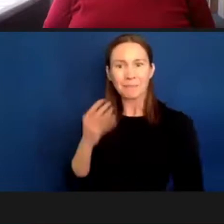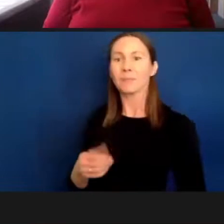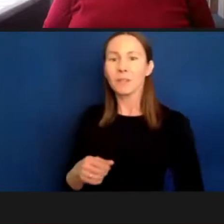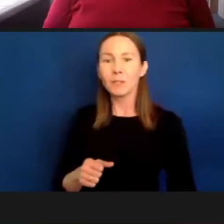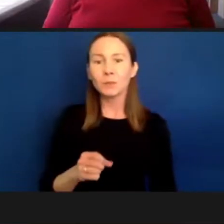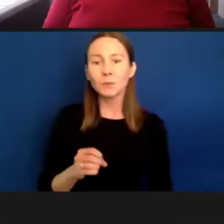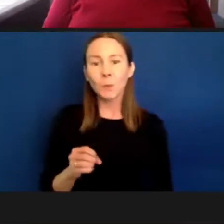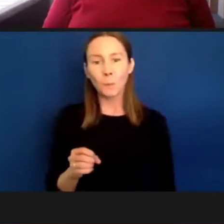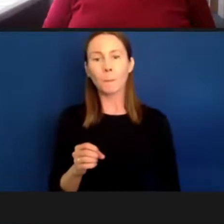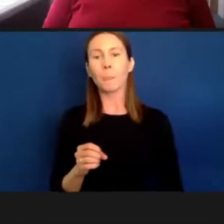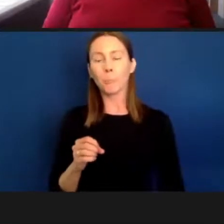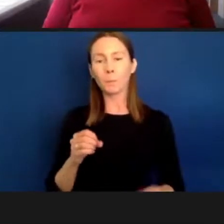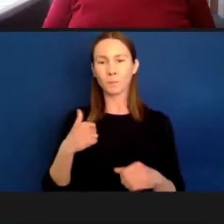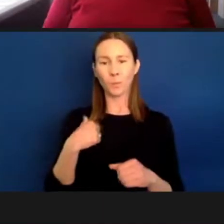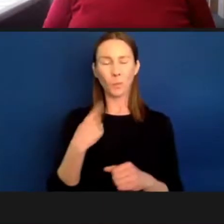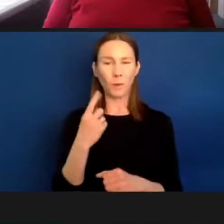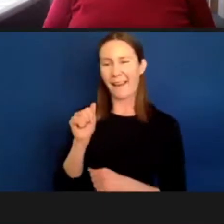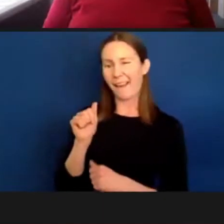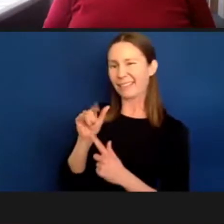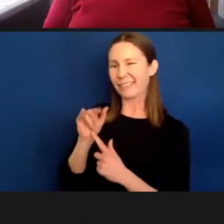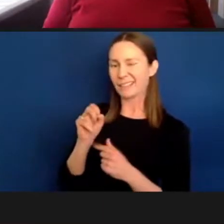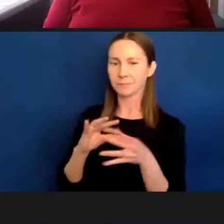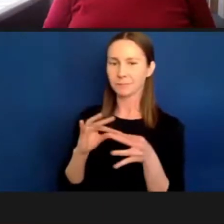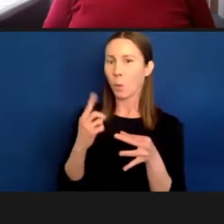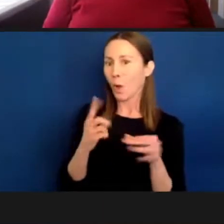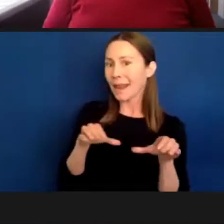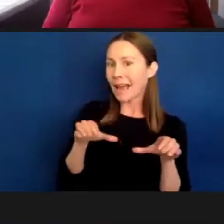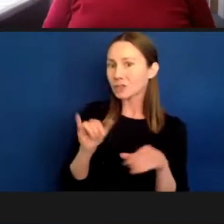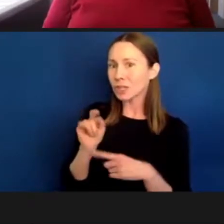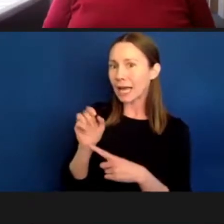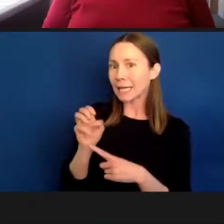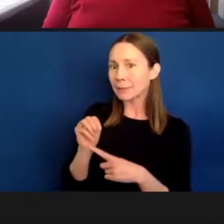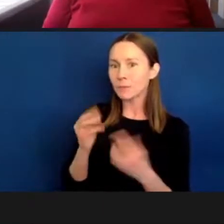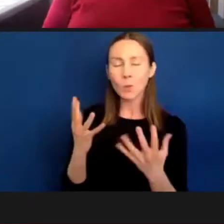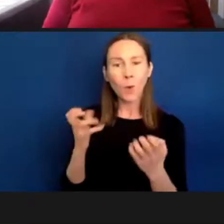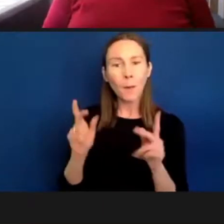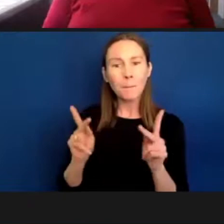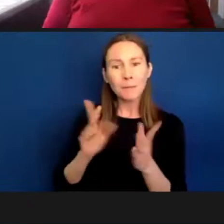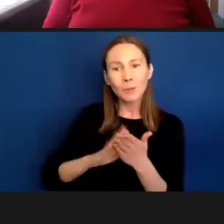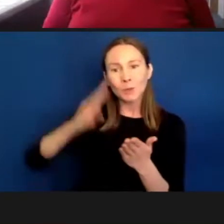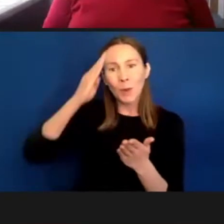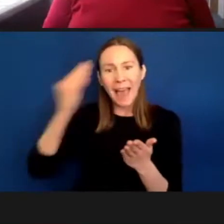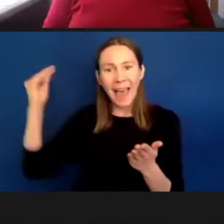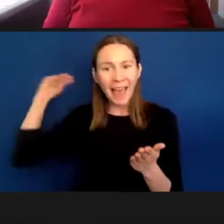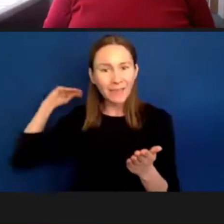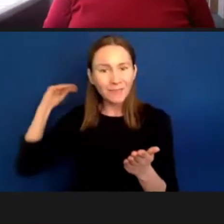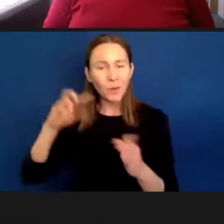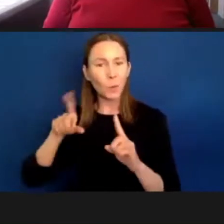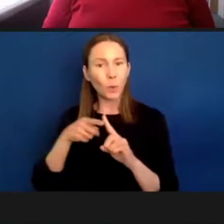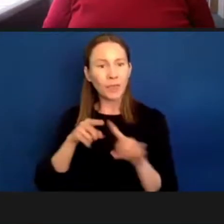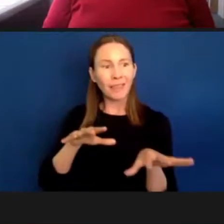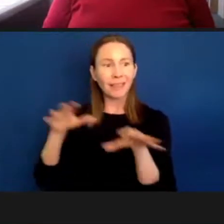one action item each [that] you would like people to have coming away from the conference.